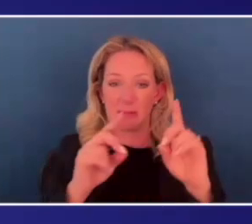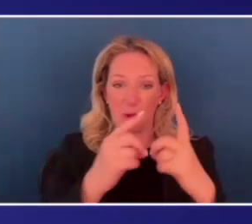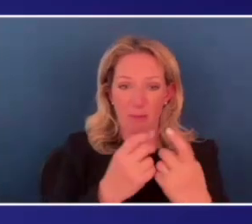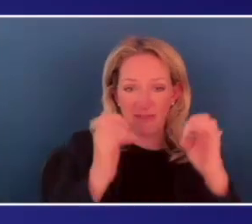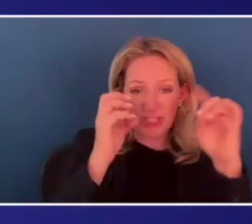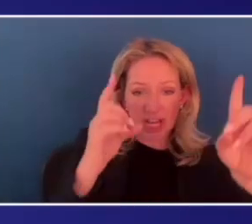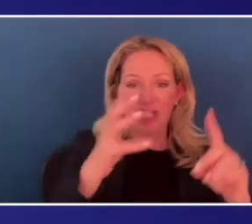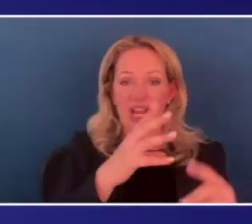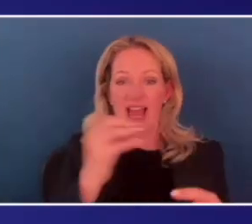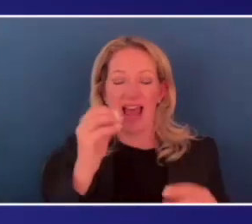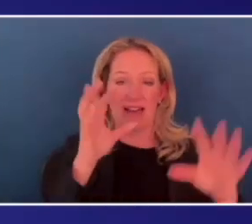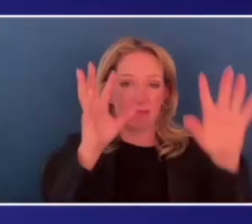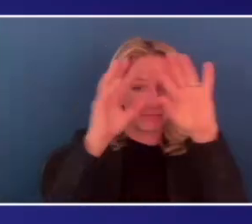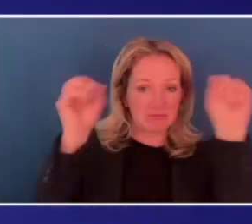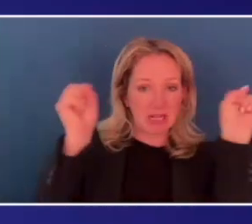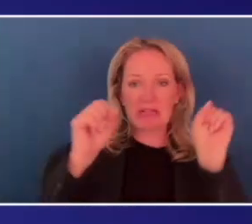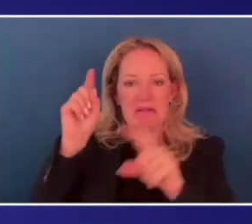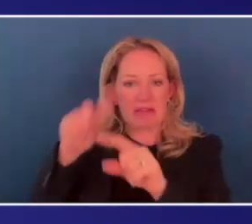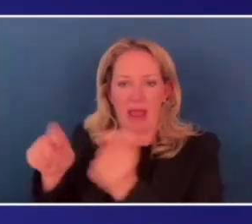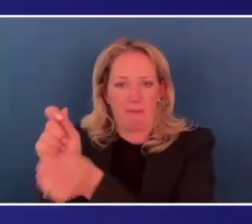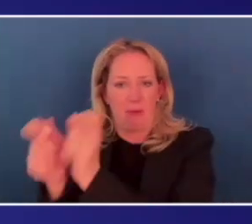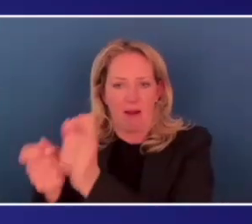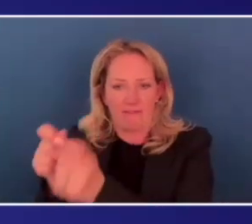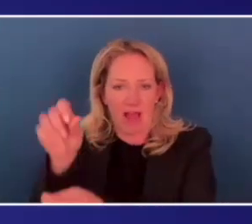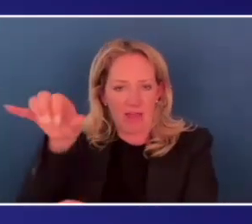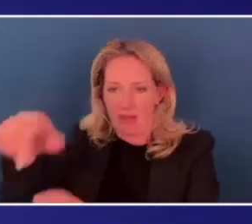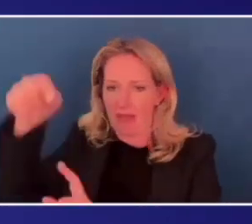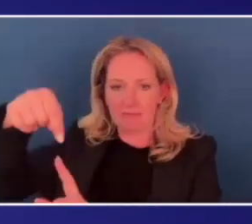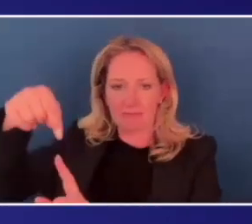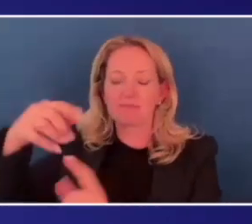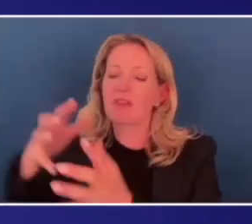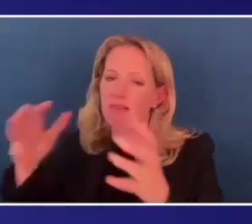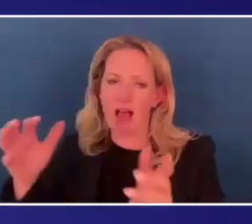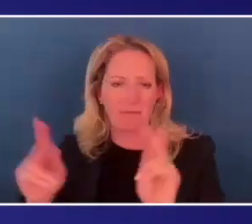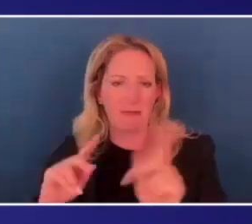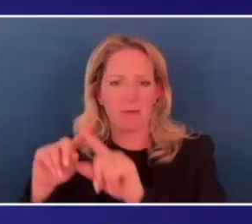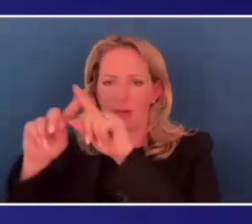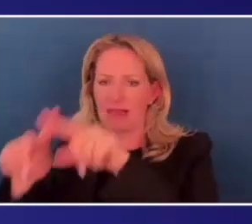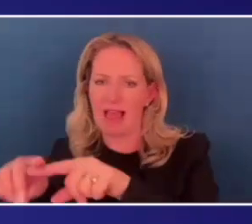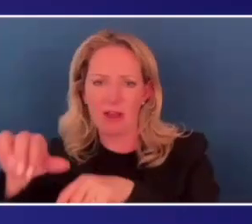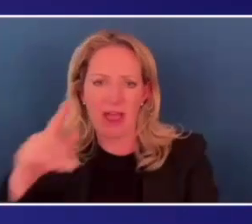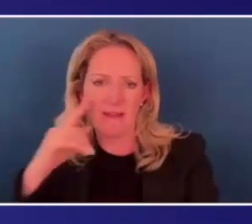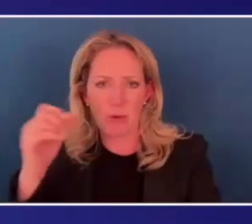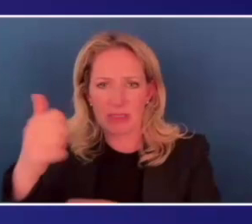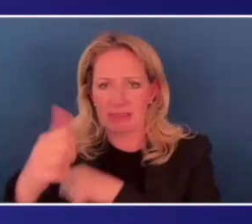And a lot of people have been relying on that for a decade of their lives like myself. Thank you for your time.